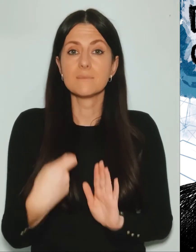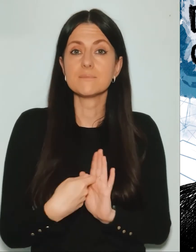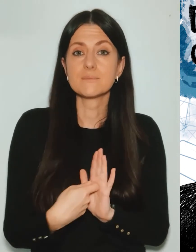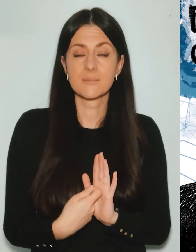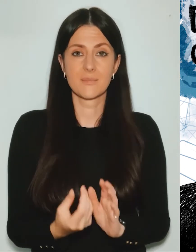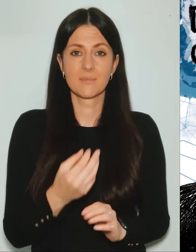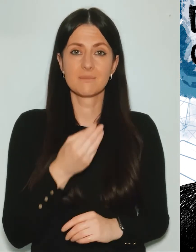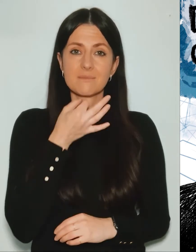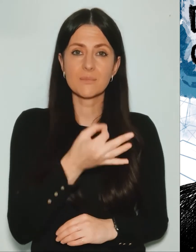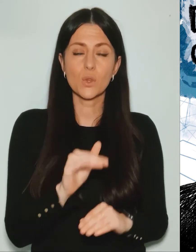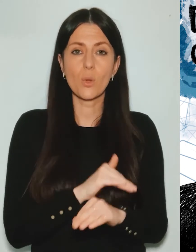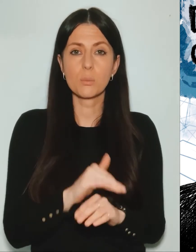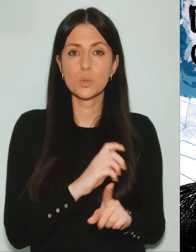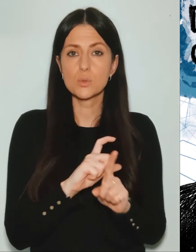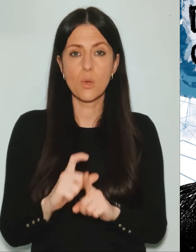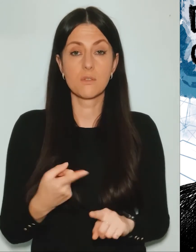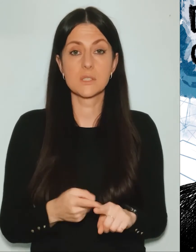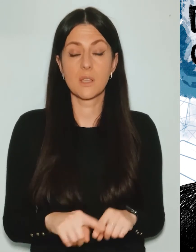And it was just something incredible.